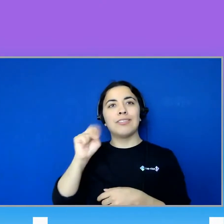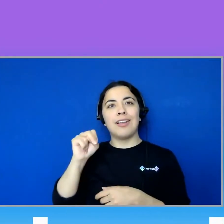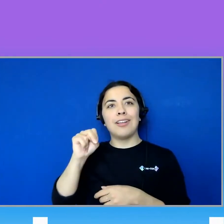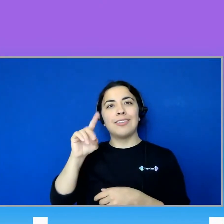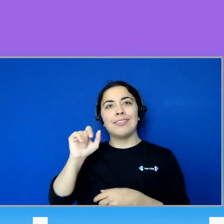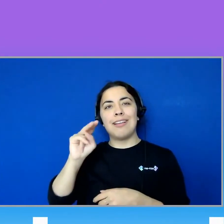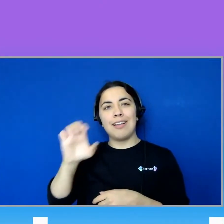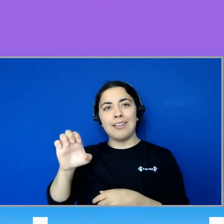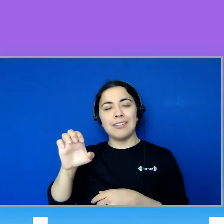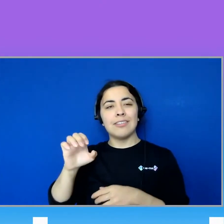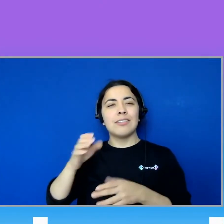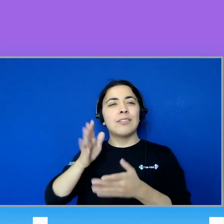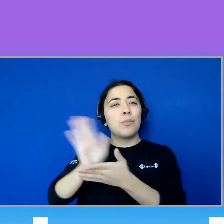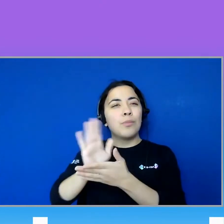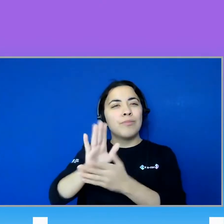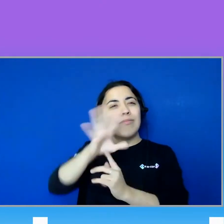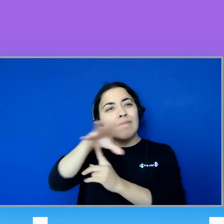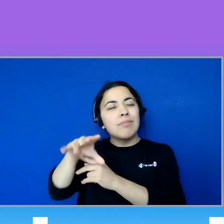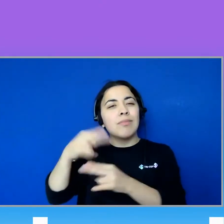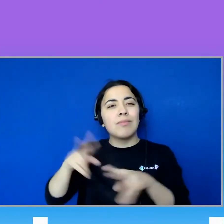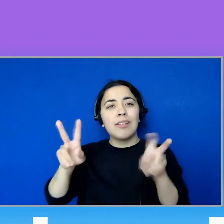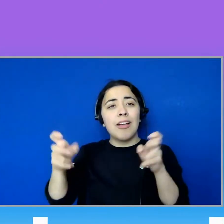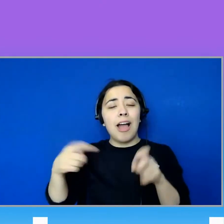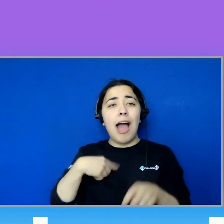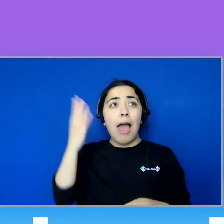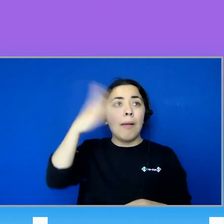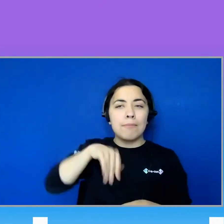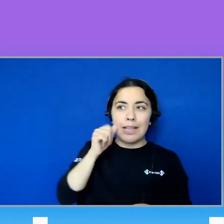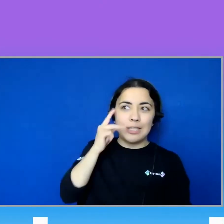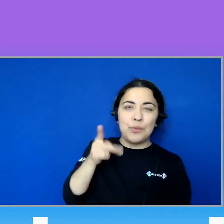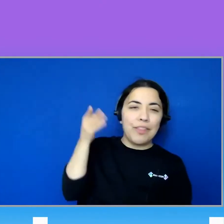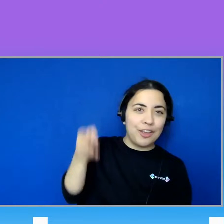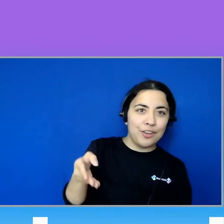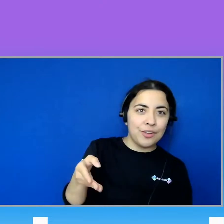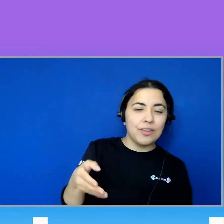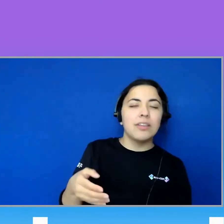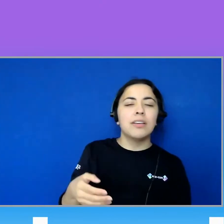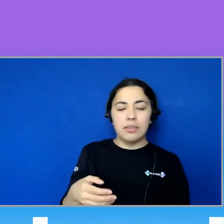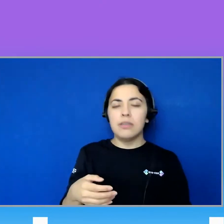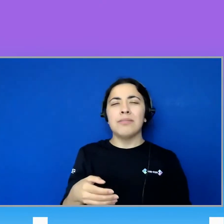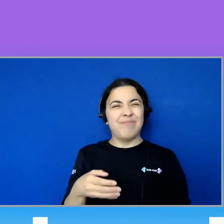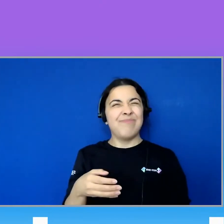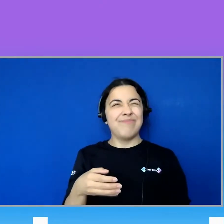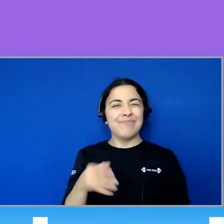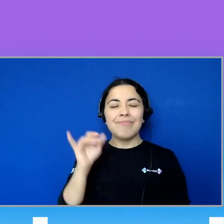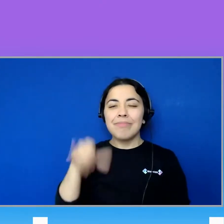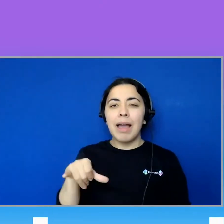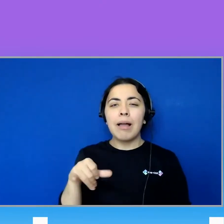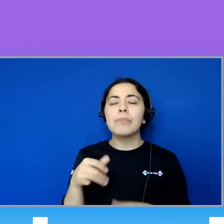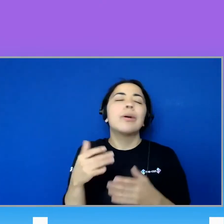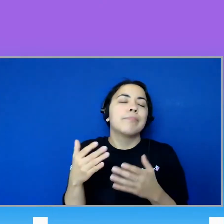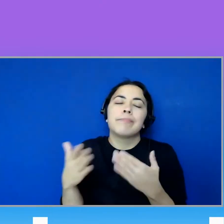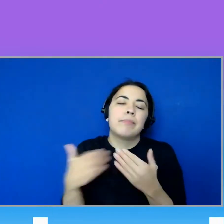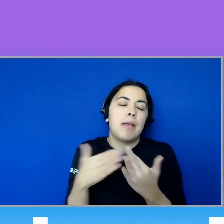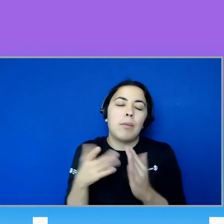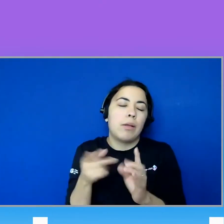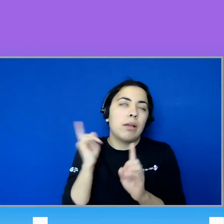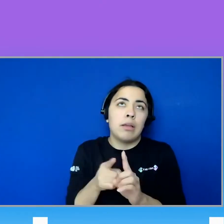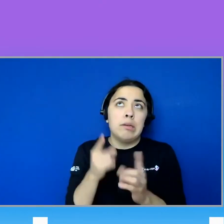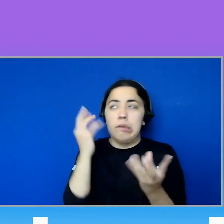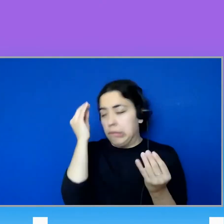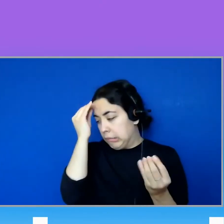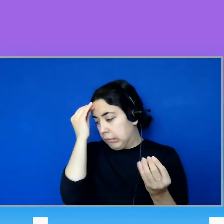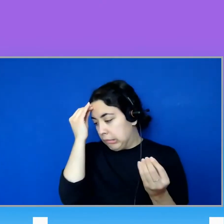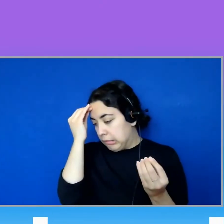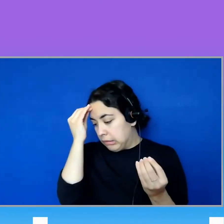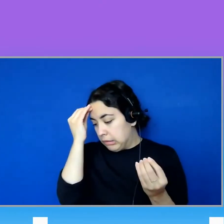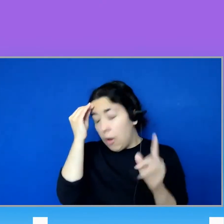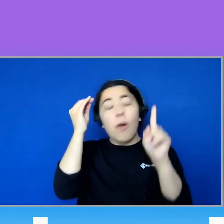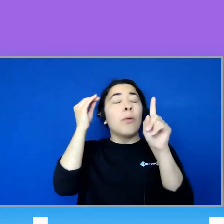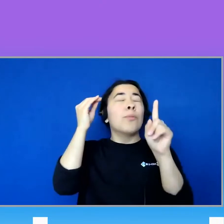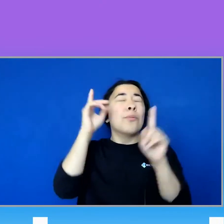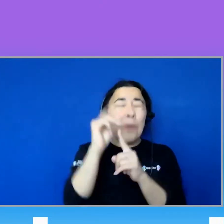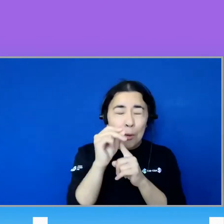called I Didn't See You There. I